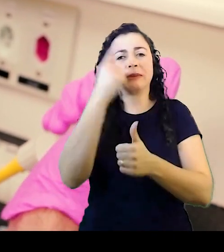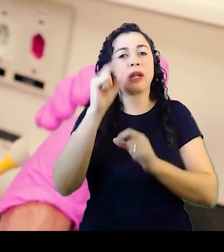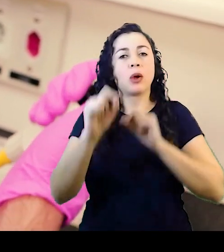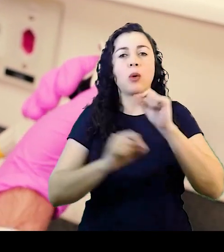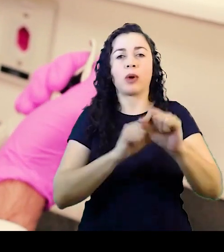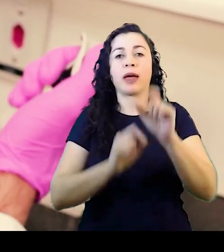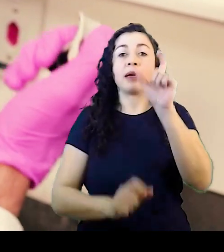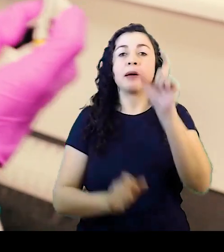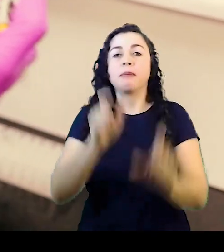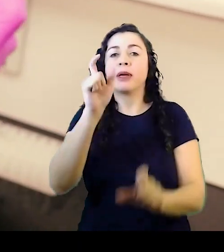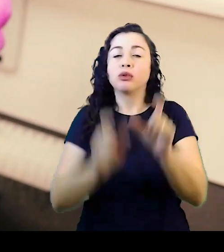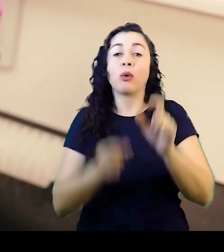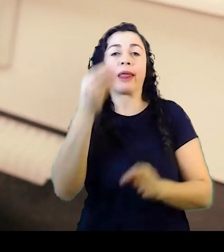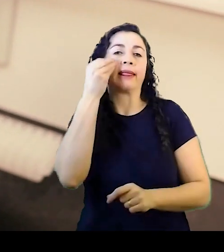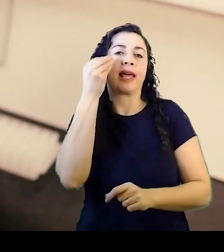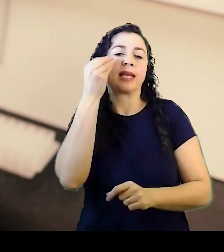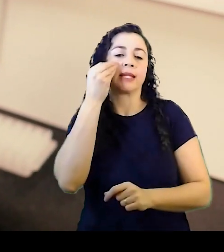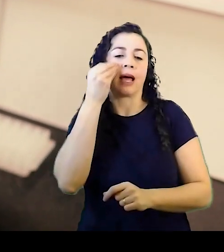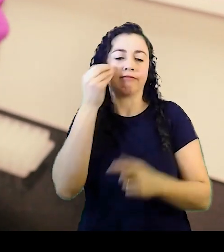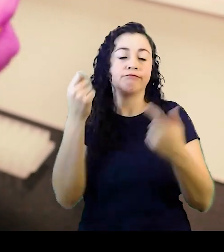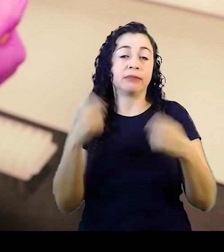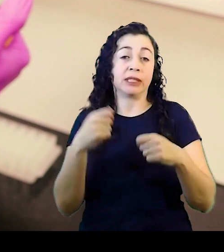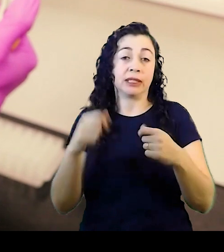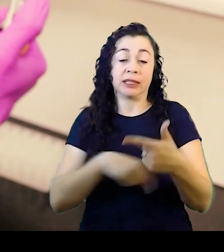to allow people to be tested.